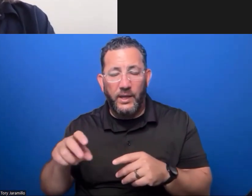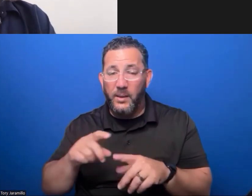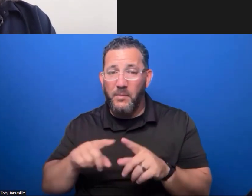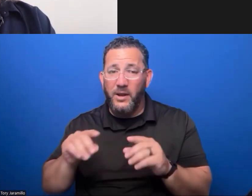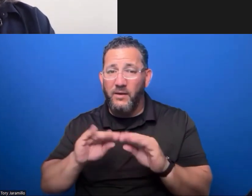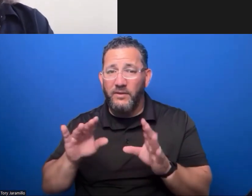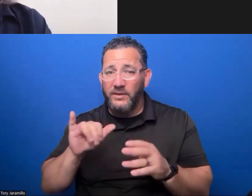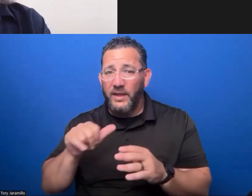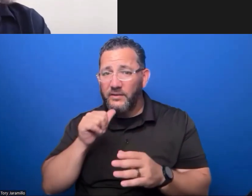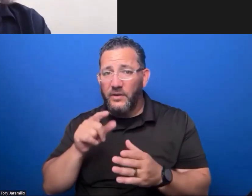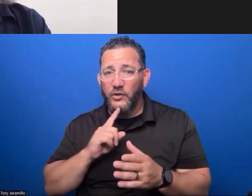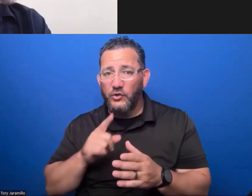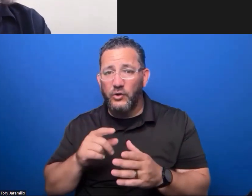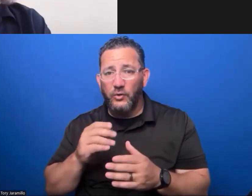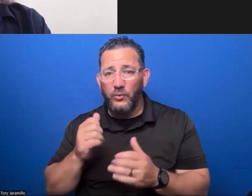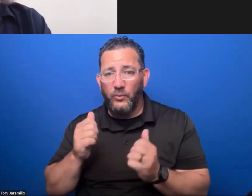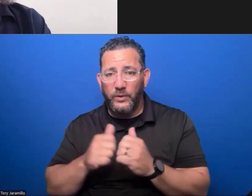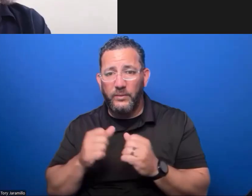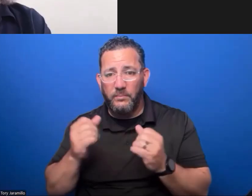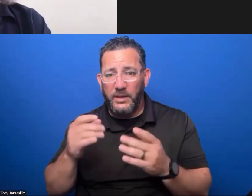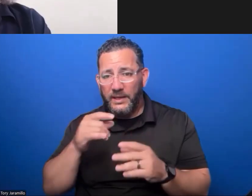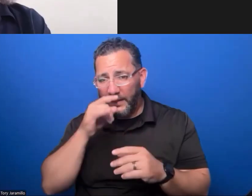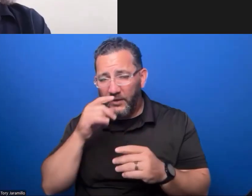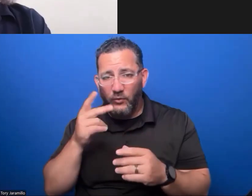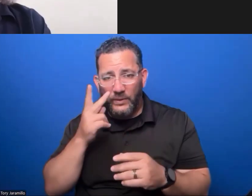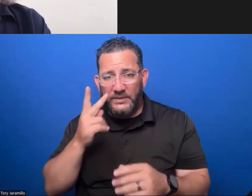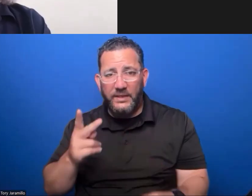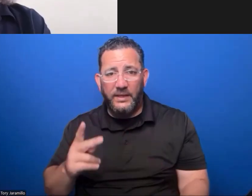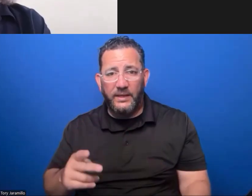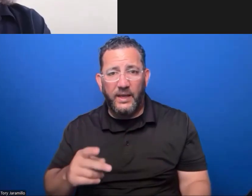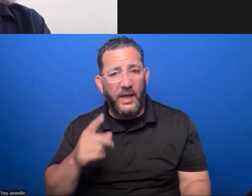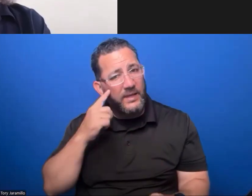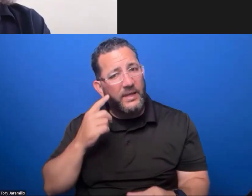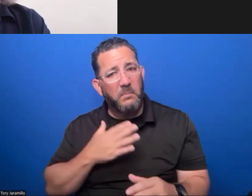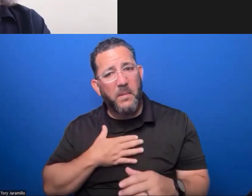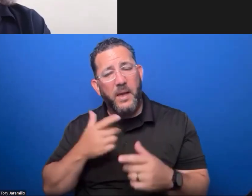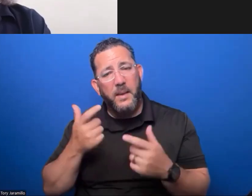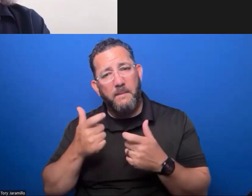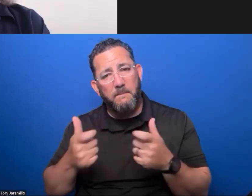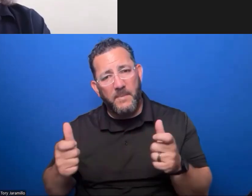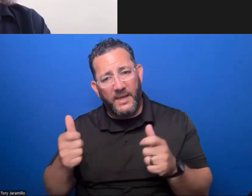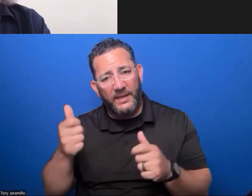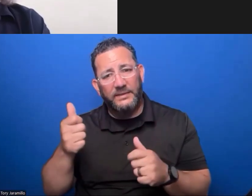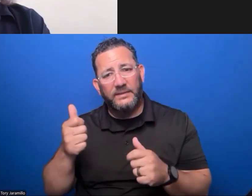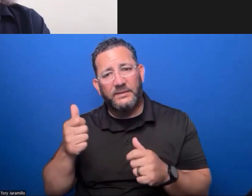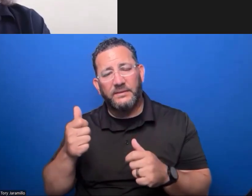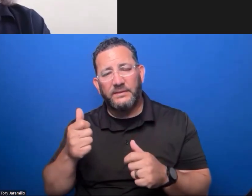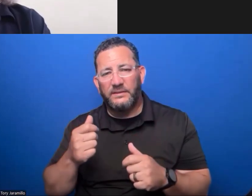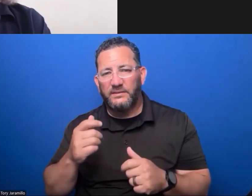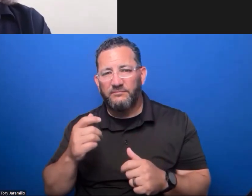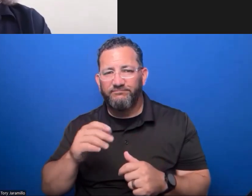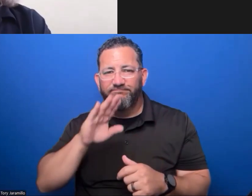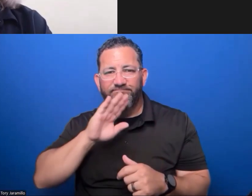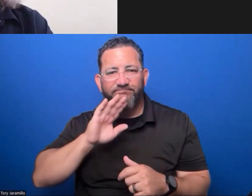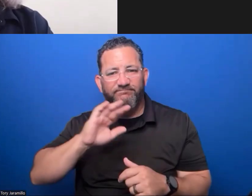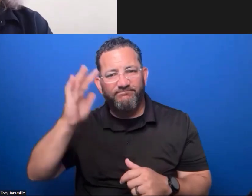think I think my biggest my biggest peeve is labeling